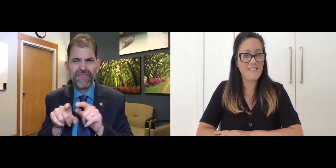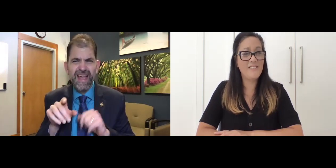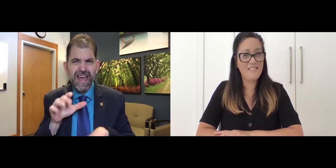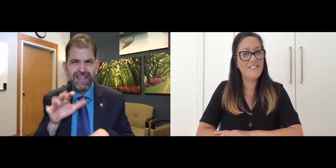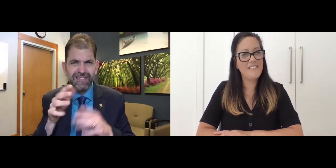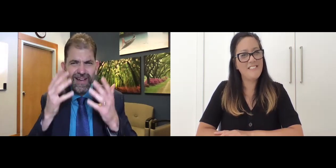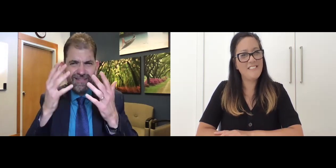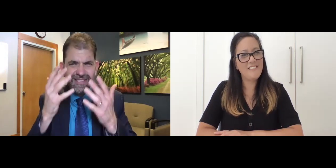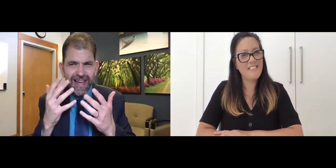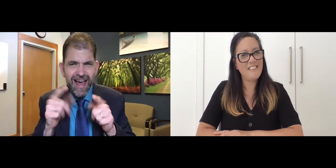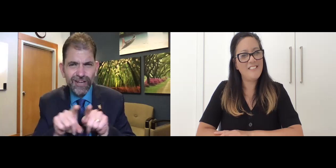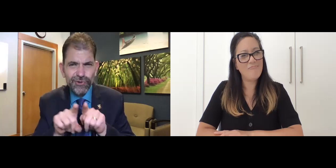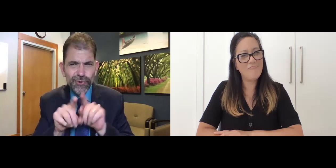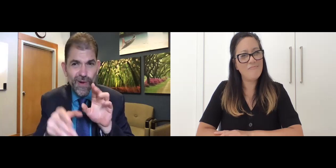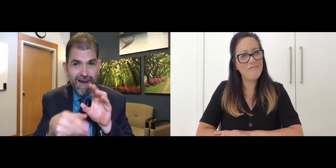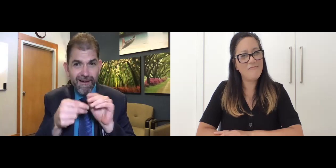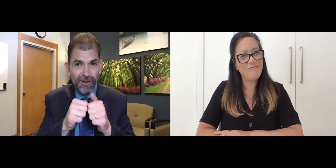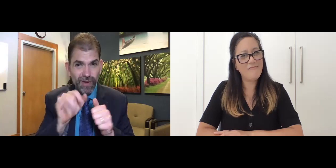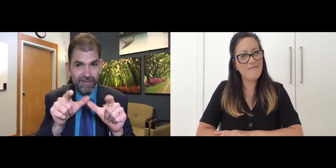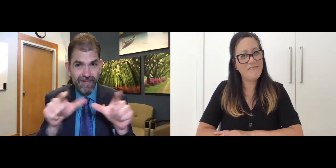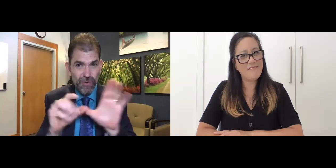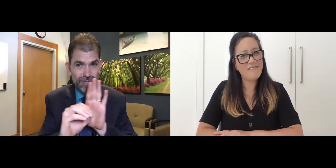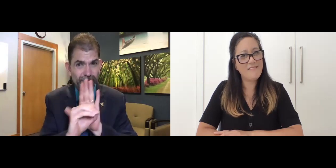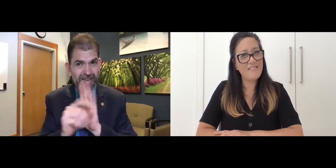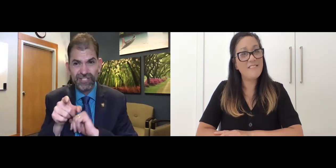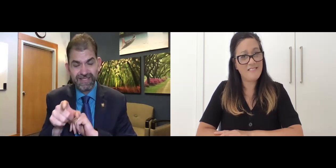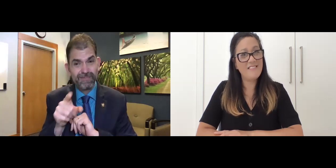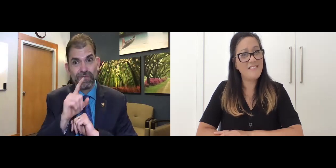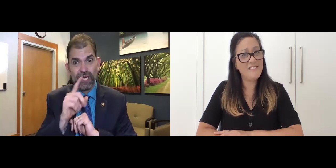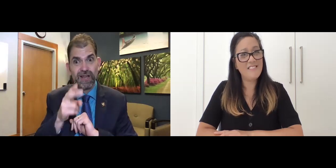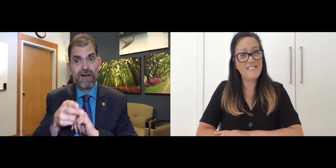been committed, it can be very tricky.